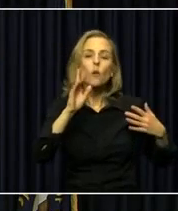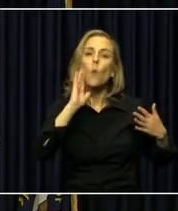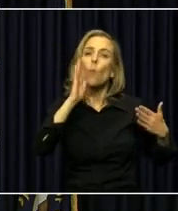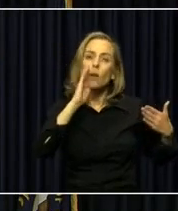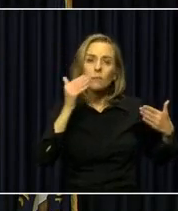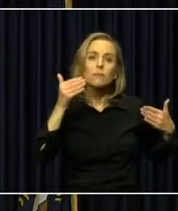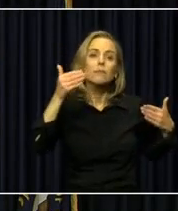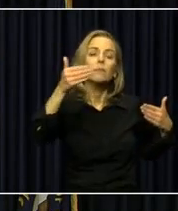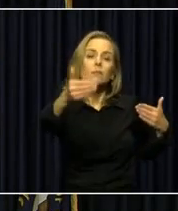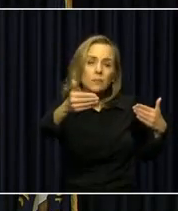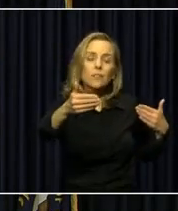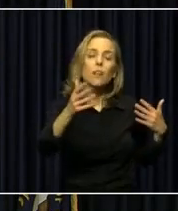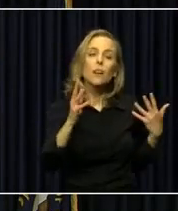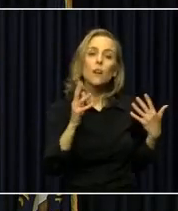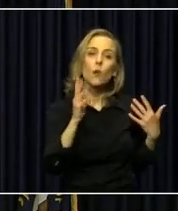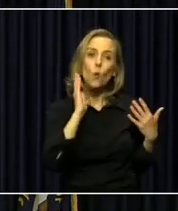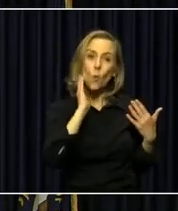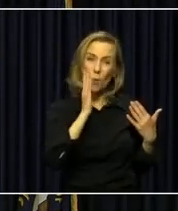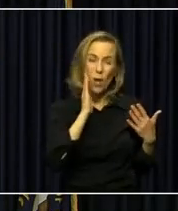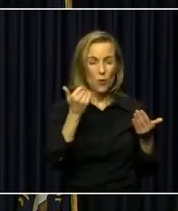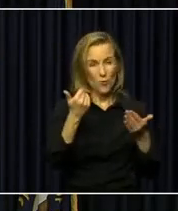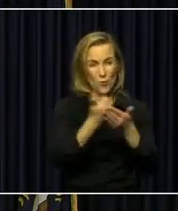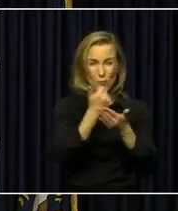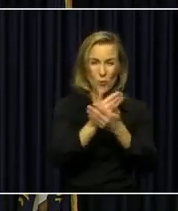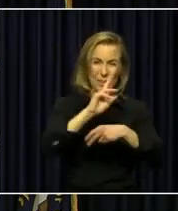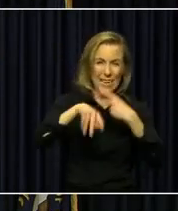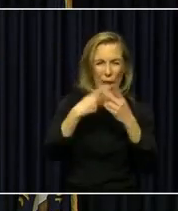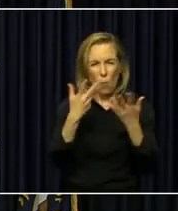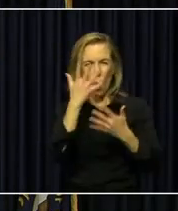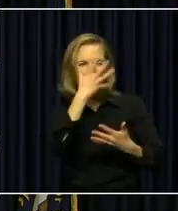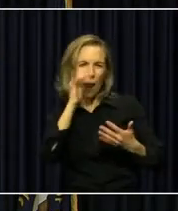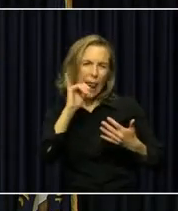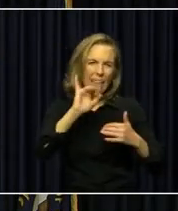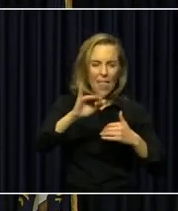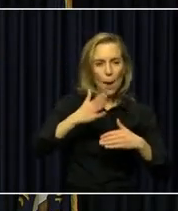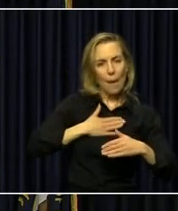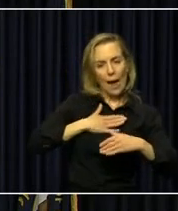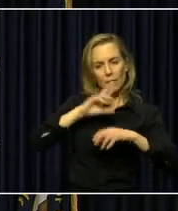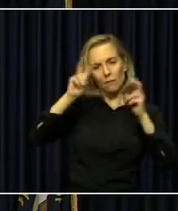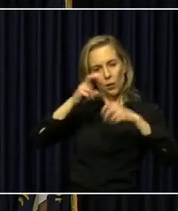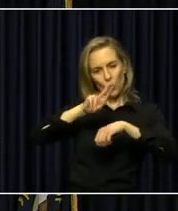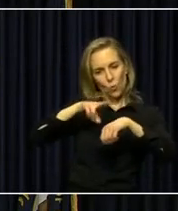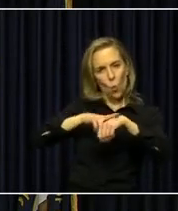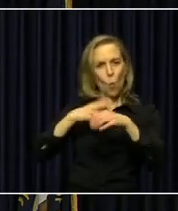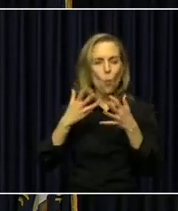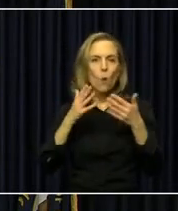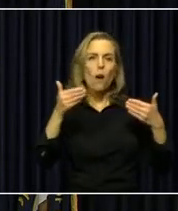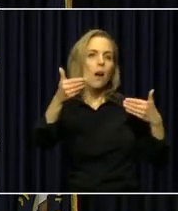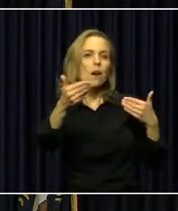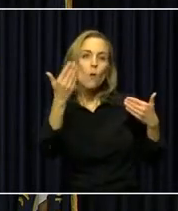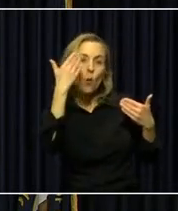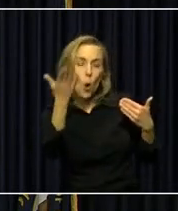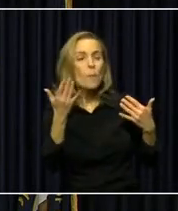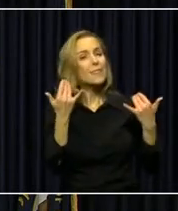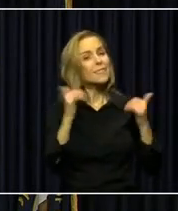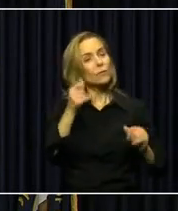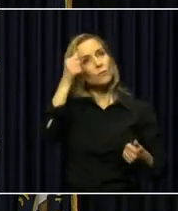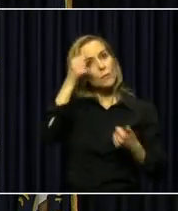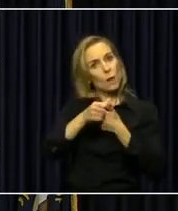HOW DEFENDANTS AS A LEADER TO MAKE DECISIONS IN THIS SEASON. THE DECISIONS THAT WE MAKE IN THIS SEASON COULD BE THE